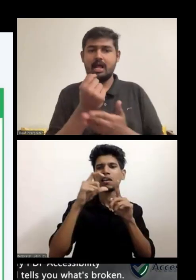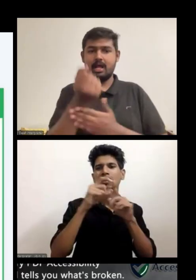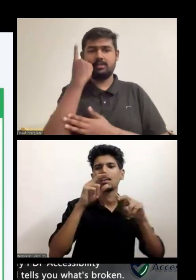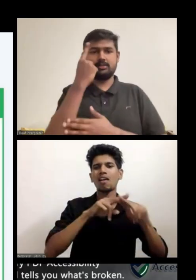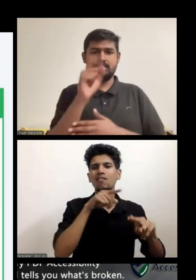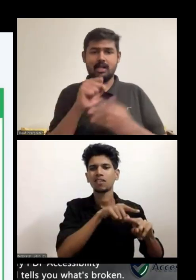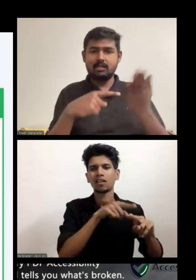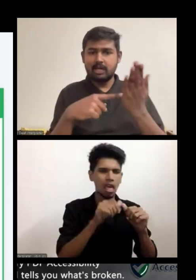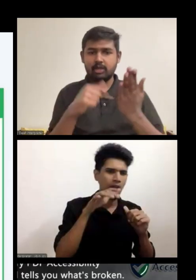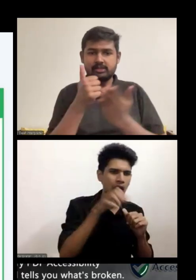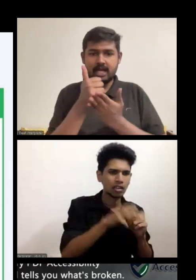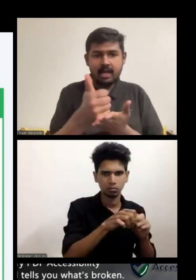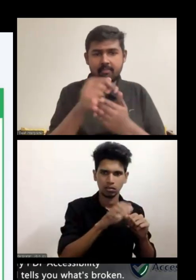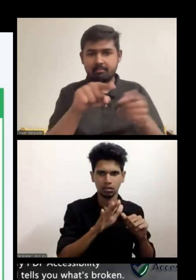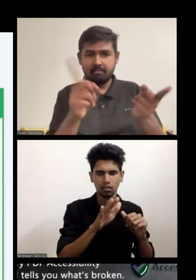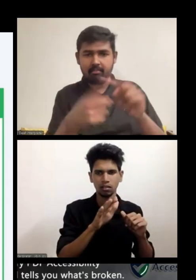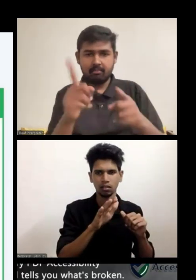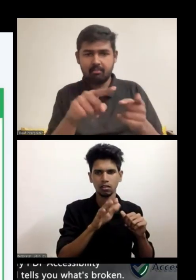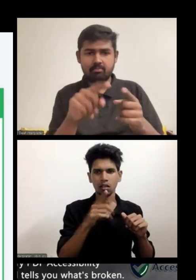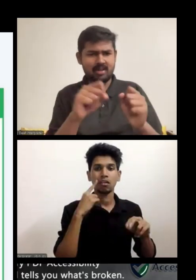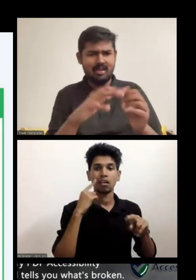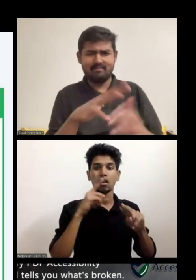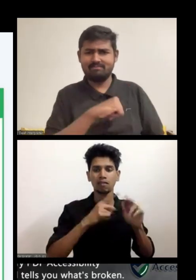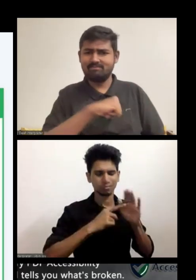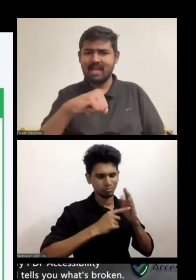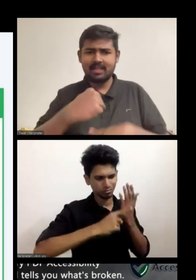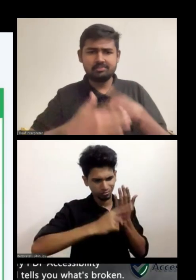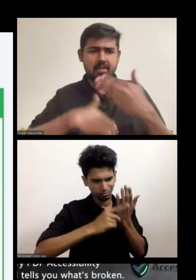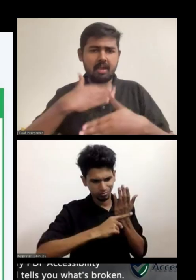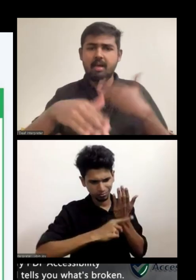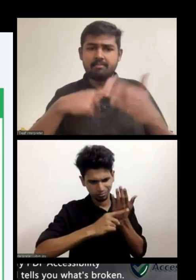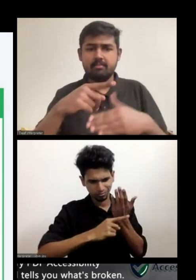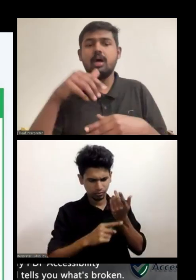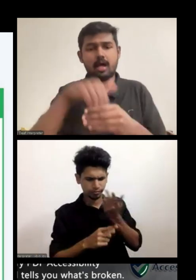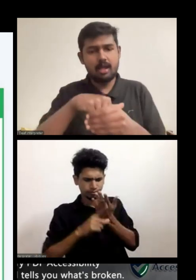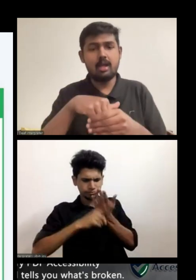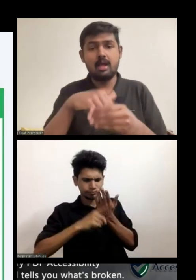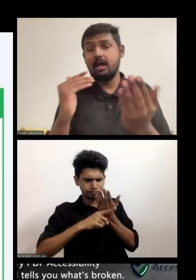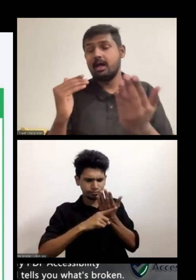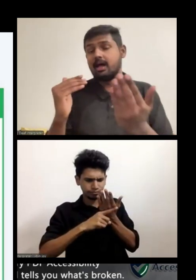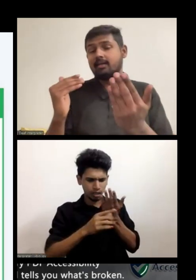Like if we scan a document we will get a list of errors and we need to know we need some trained